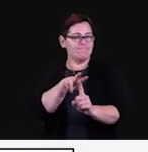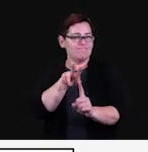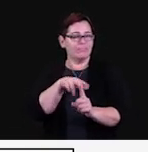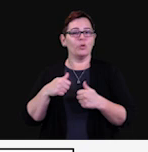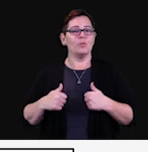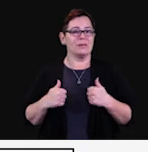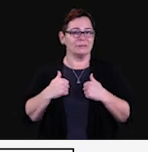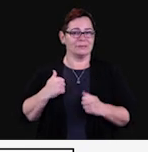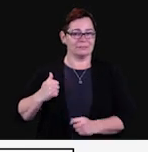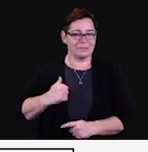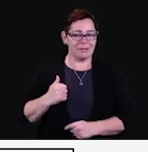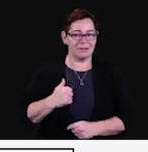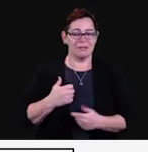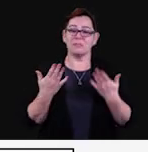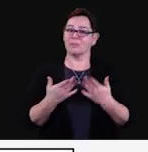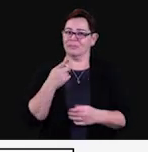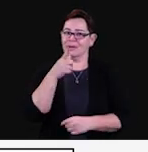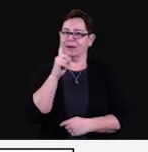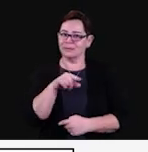some tax credits on your tax return.